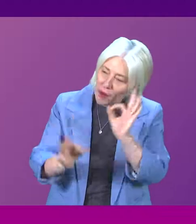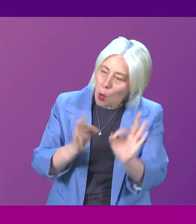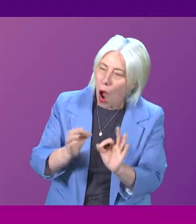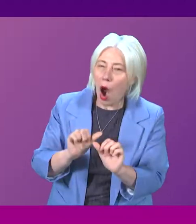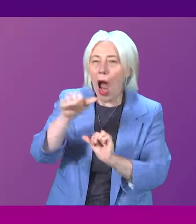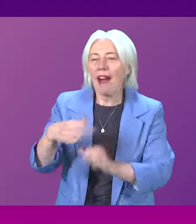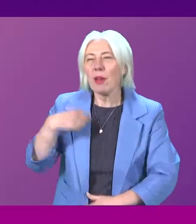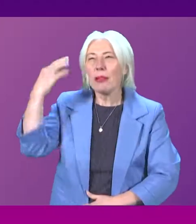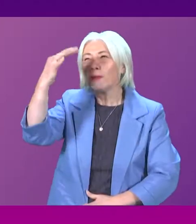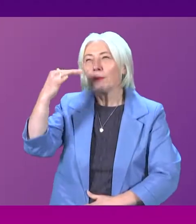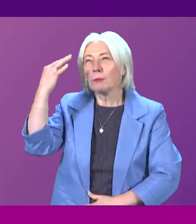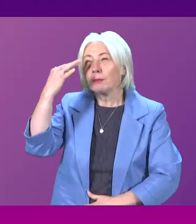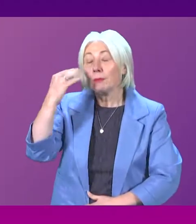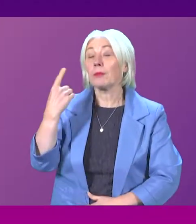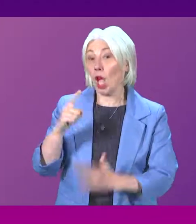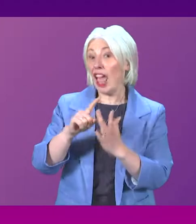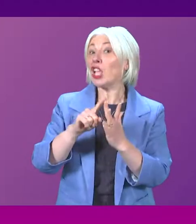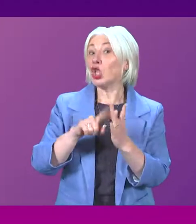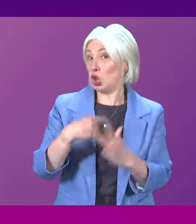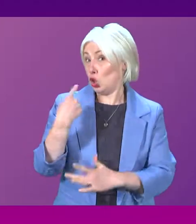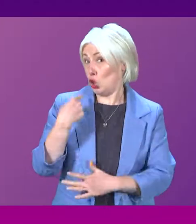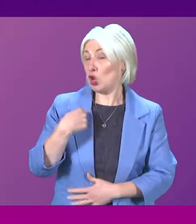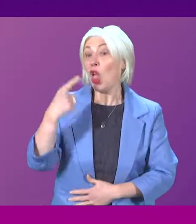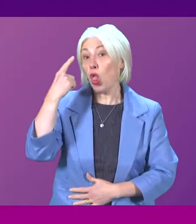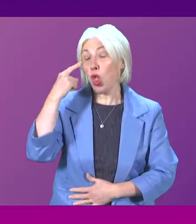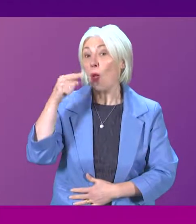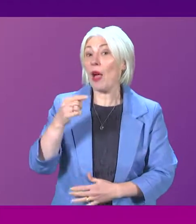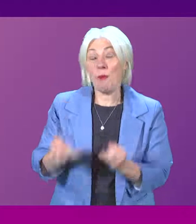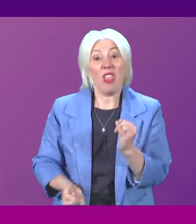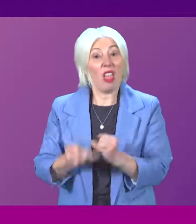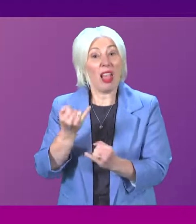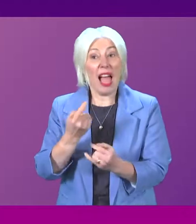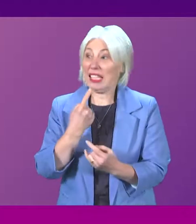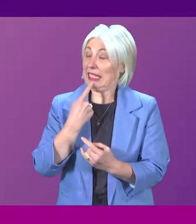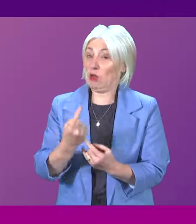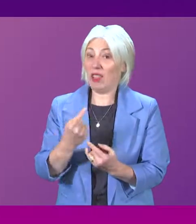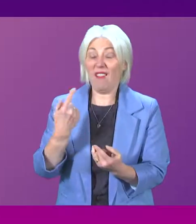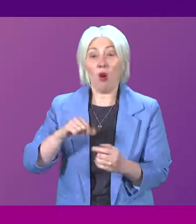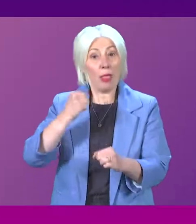That statement was intended to be the final word from Government on the establishment of the inquiry.